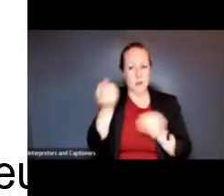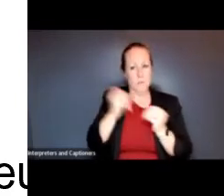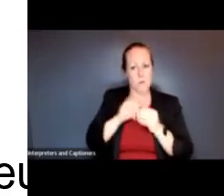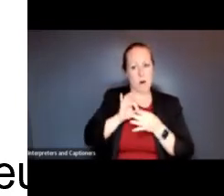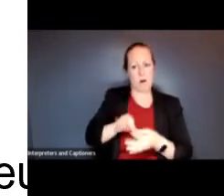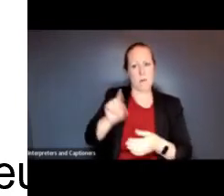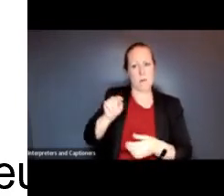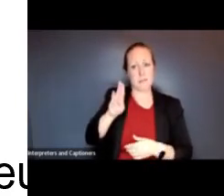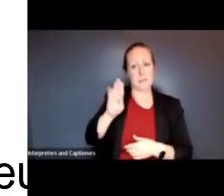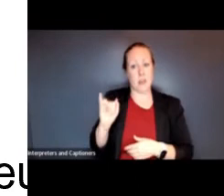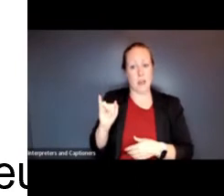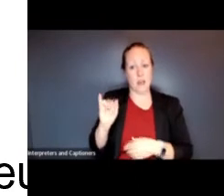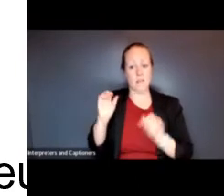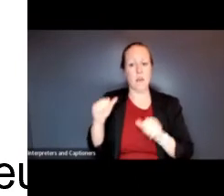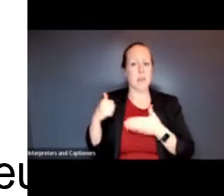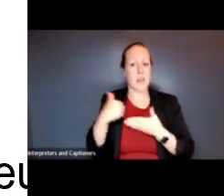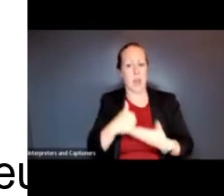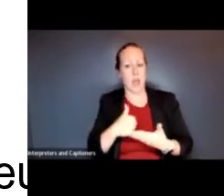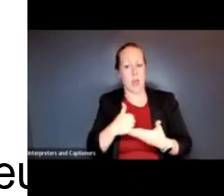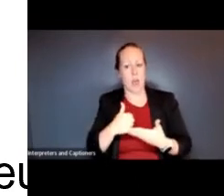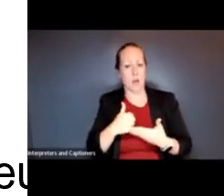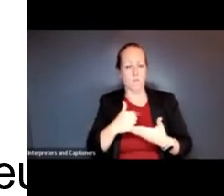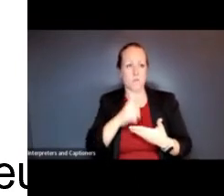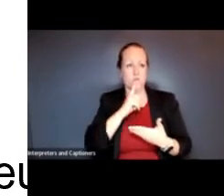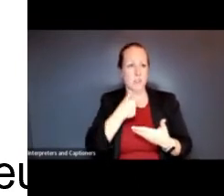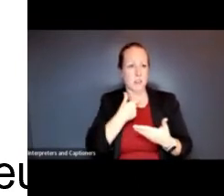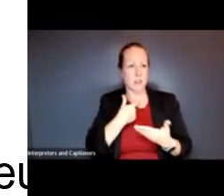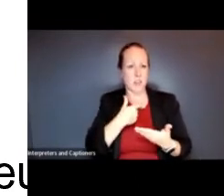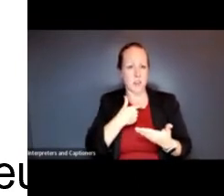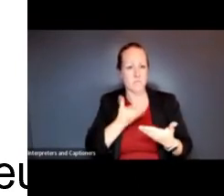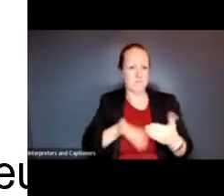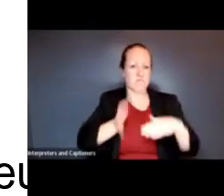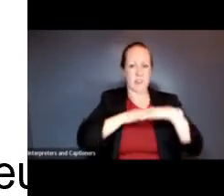really help to, to kind of enhance this assessment and treatment strategies that we're already doing for these